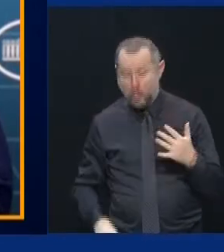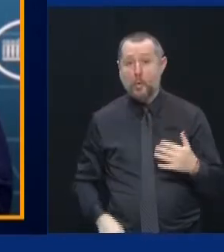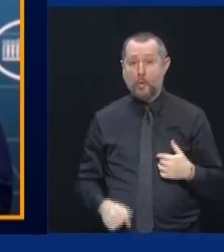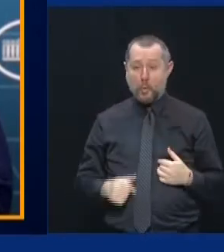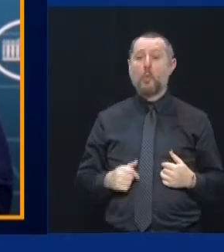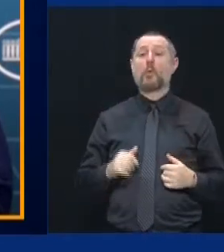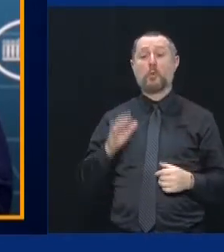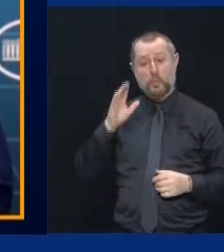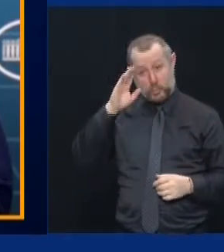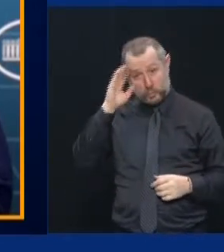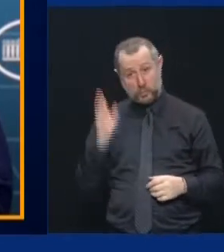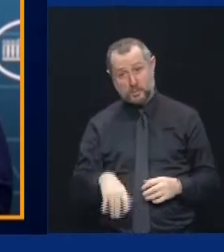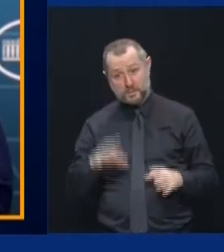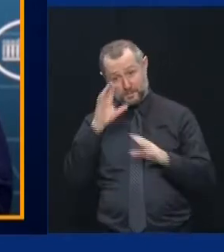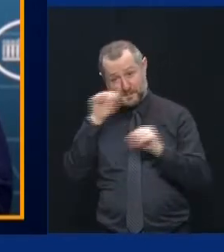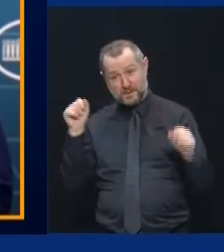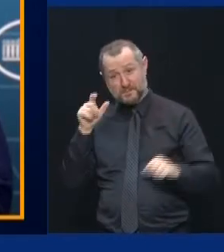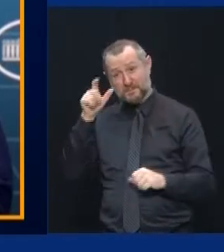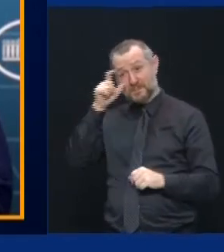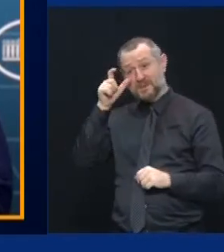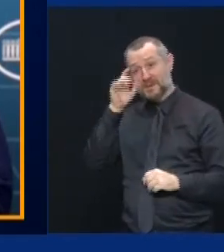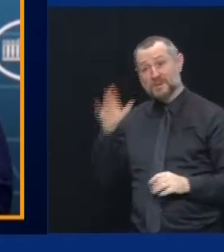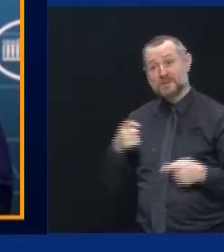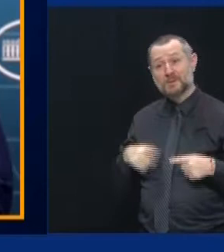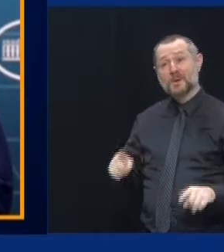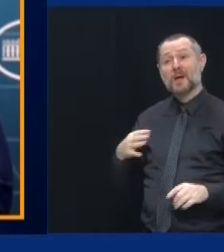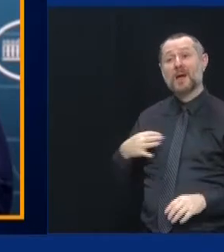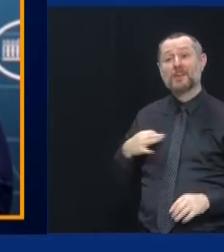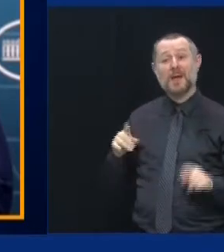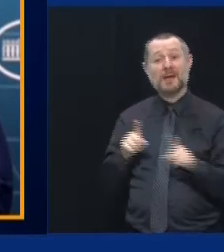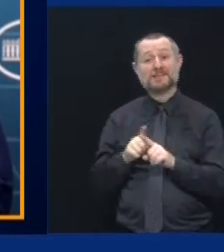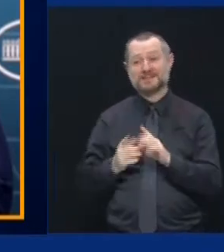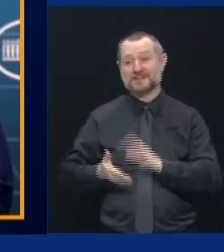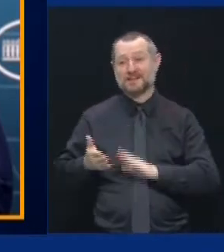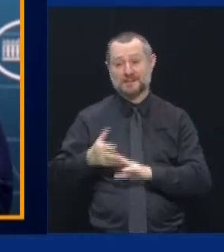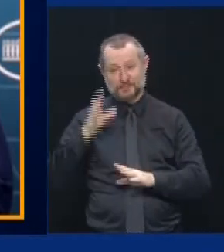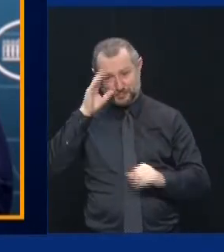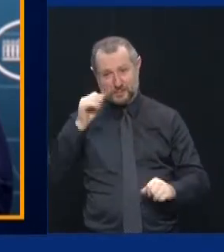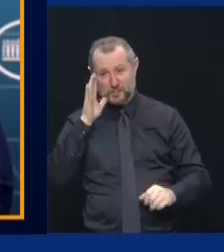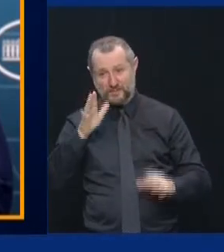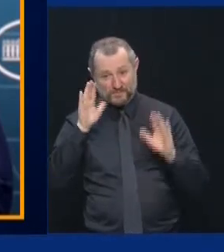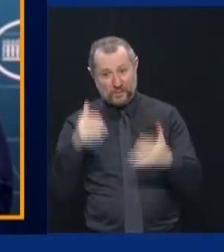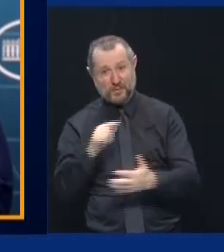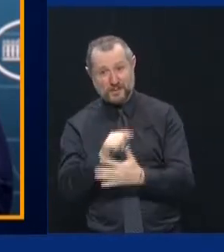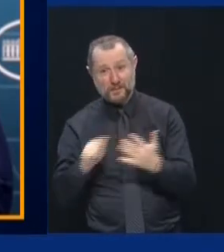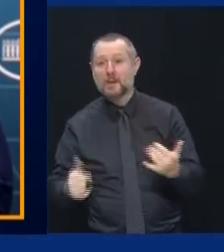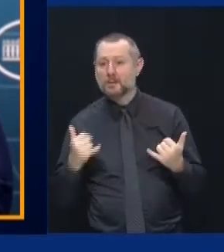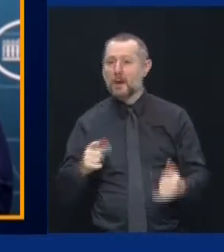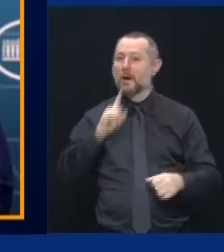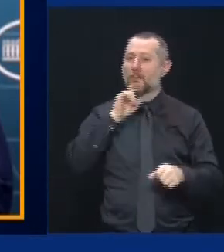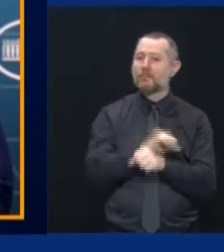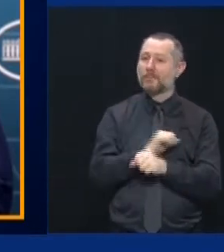SHORT PERIOD OF TIME WITH NOT ONLY THE COMMITMENT THAT WE KNEW THE CAMPAIGN AND THAT THIS IS AN